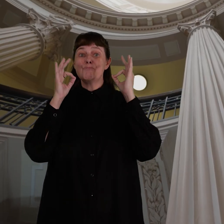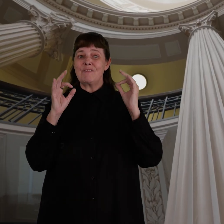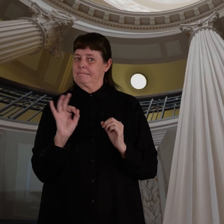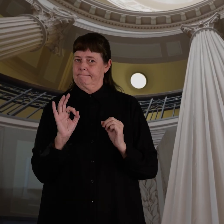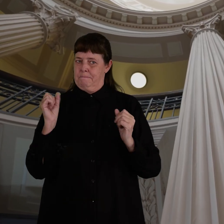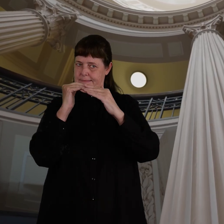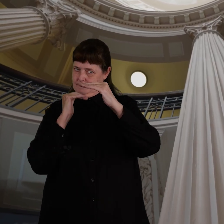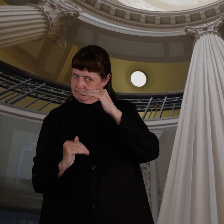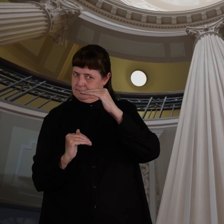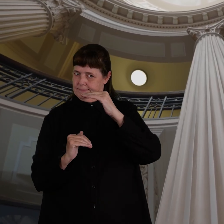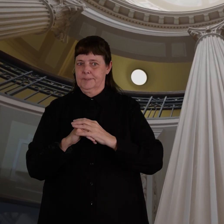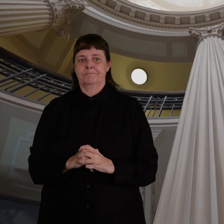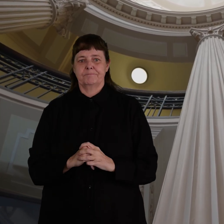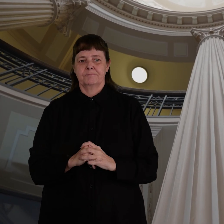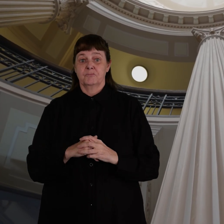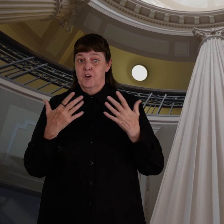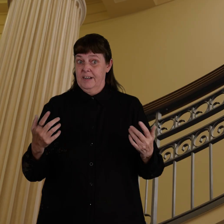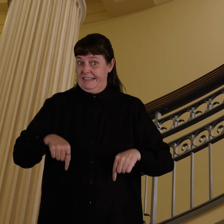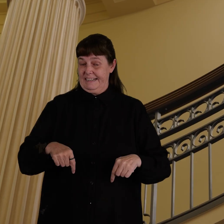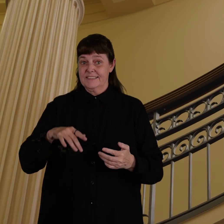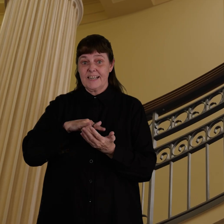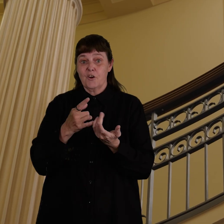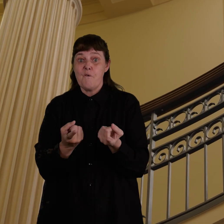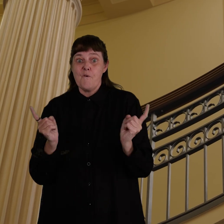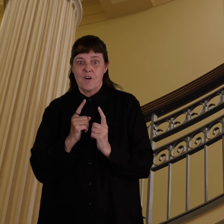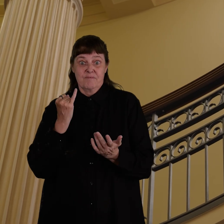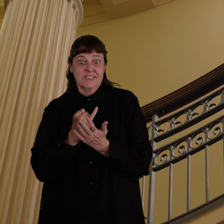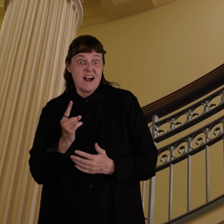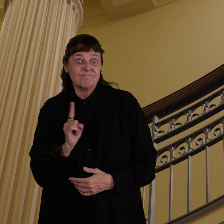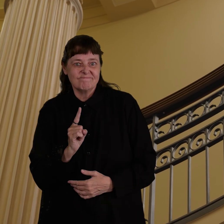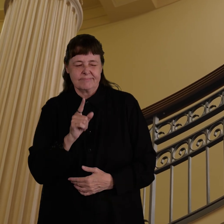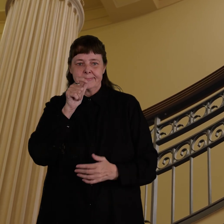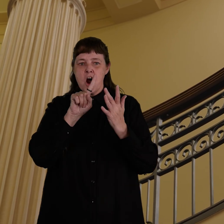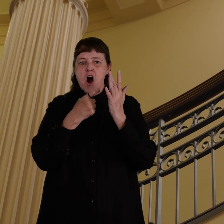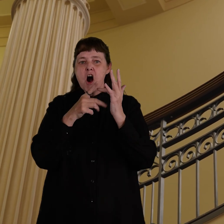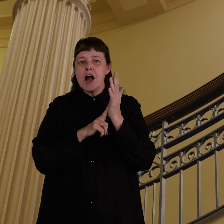mistakes is in Central Hall, and it's in the ironwork that's above our main entry door.